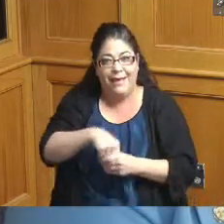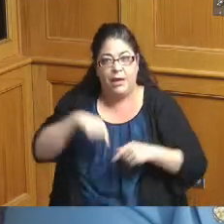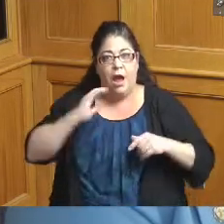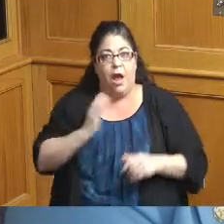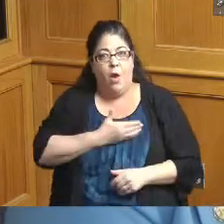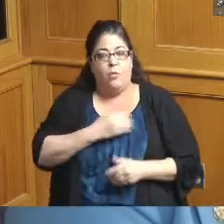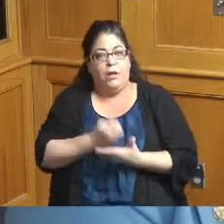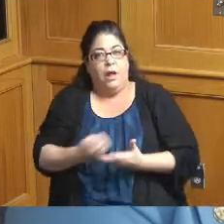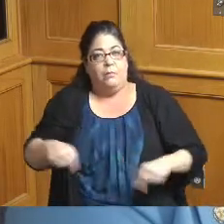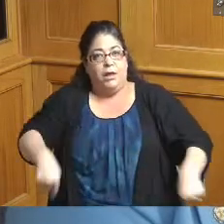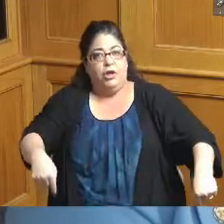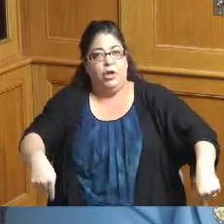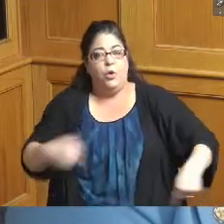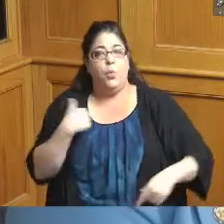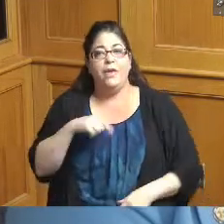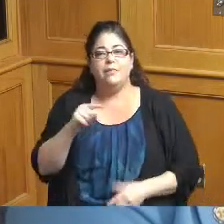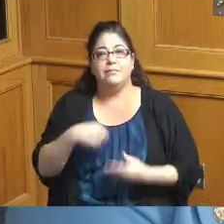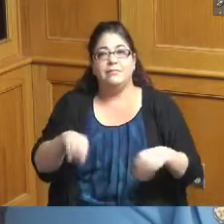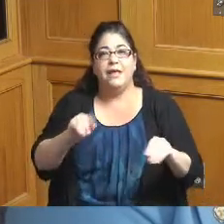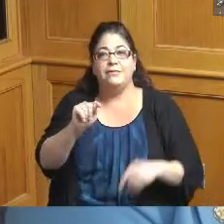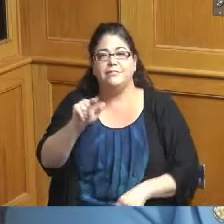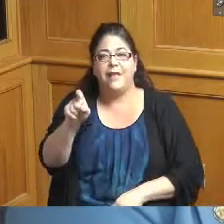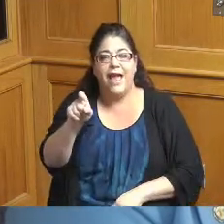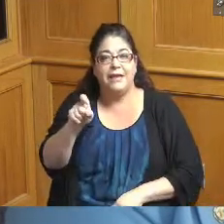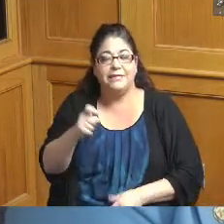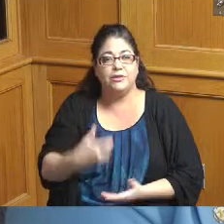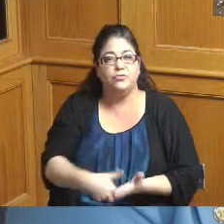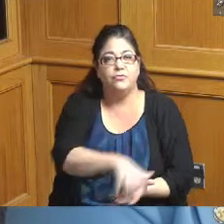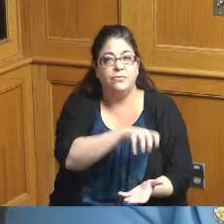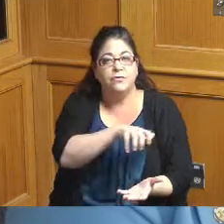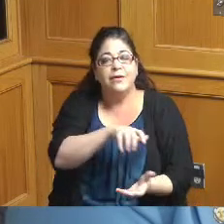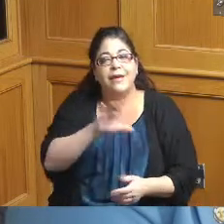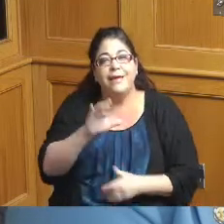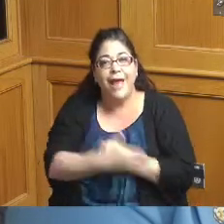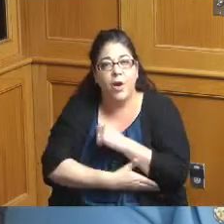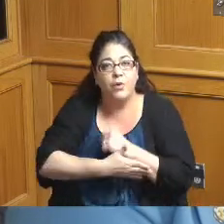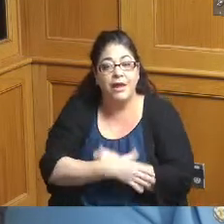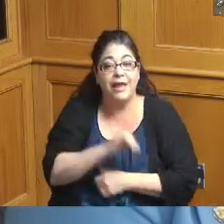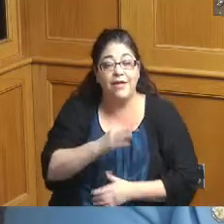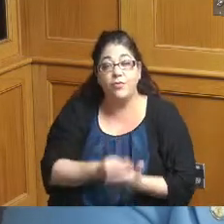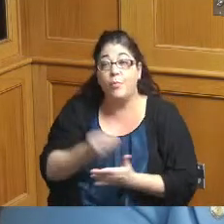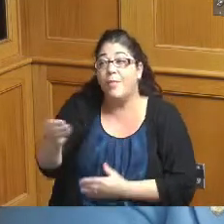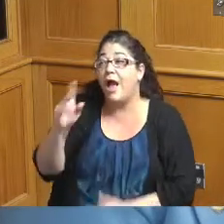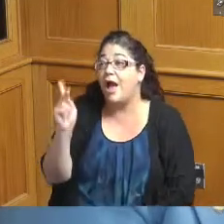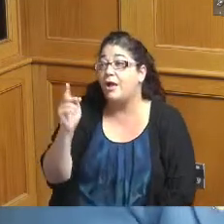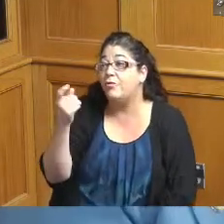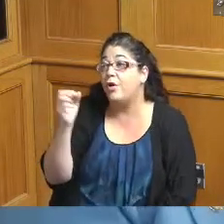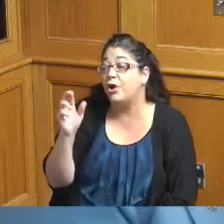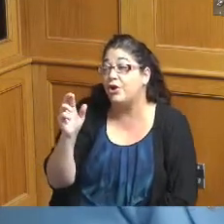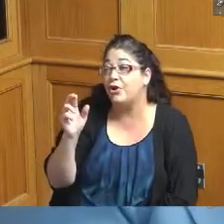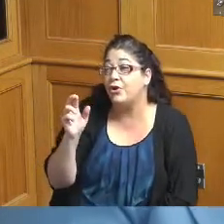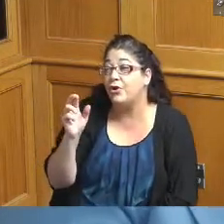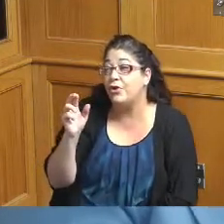we are a sales tax county so when they go and buy something in Krogers you give them the money they